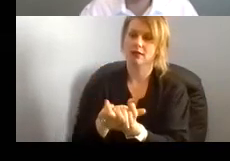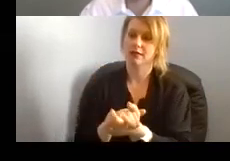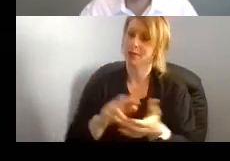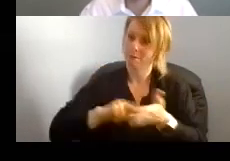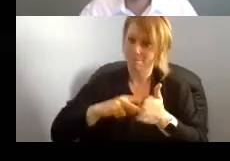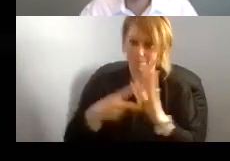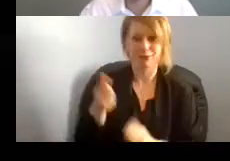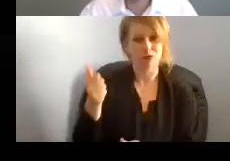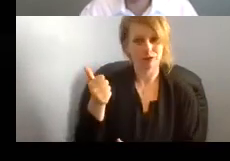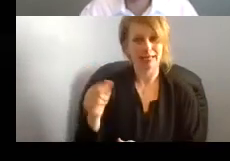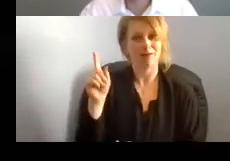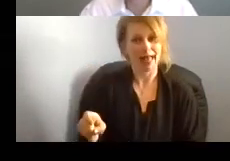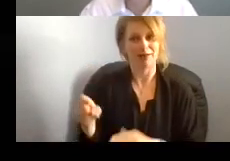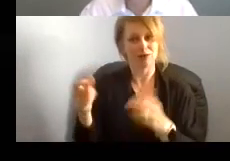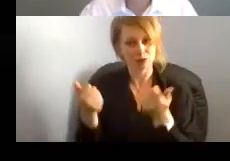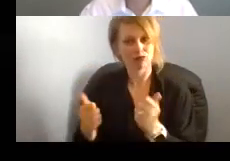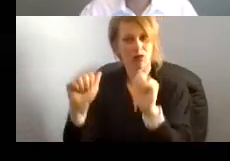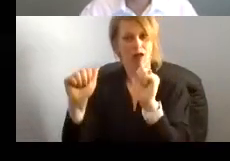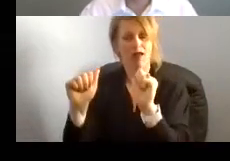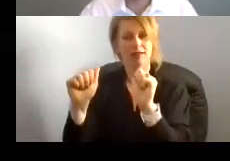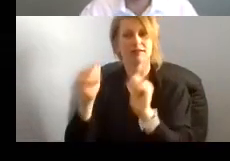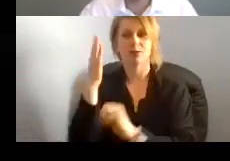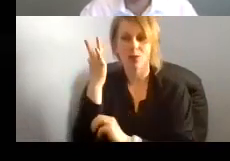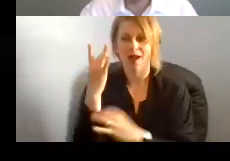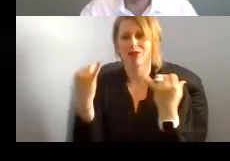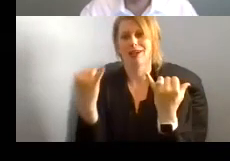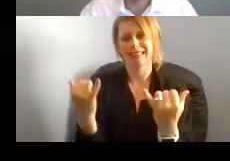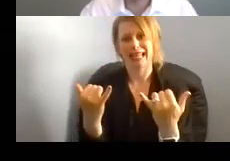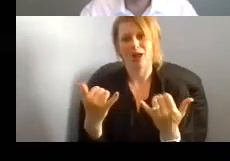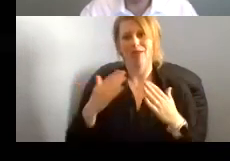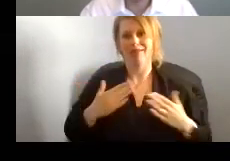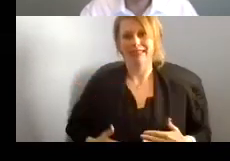your part due to the physical distancing that’s occurring during the pandemic.